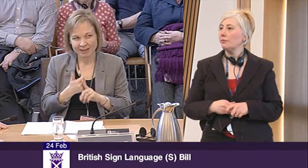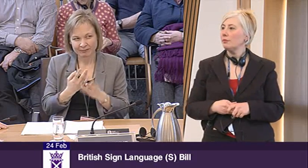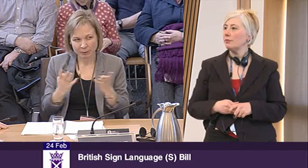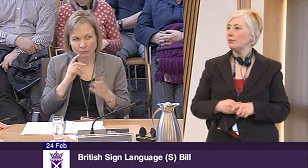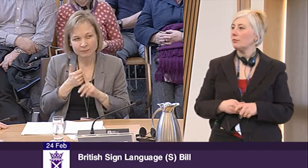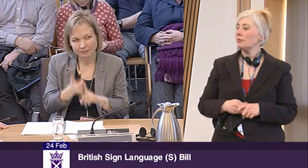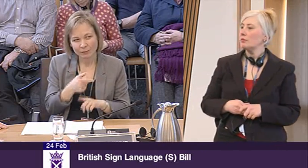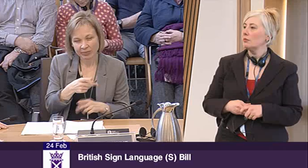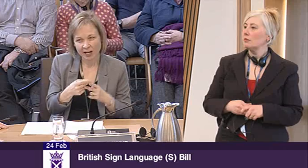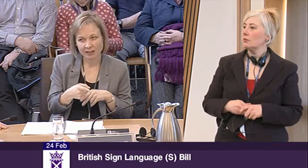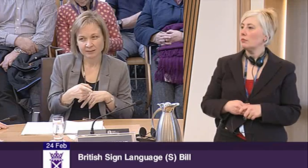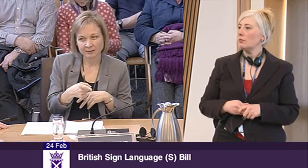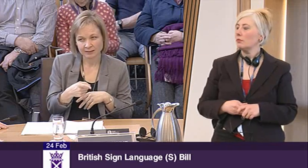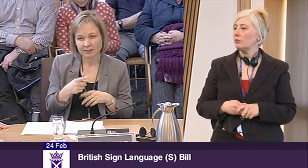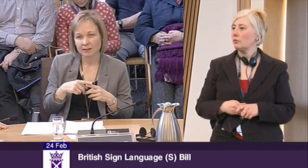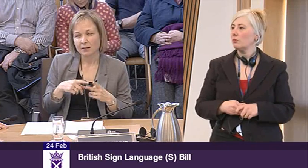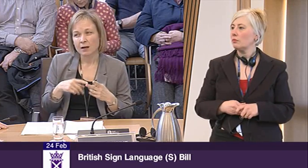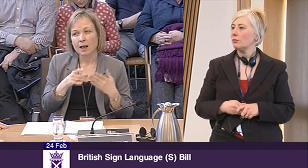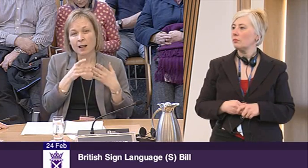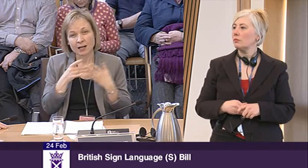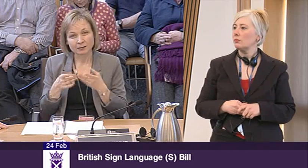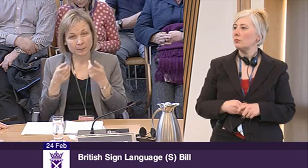those different needs.